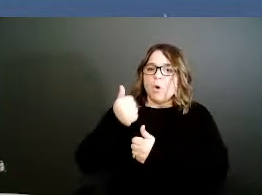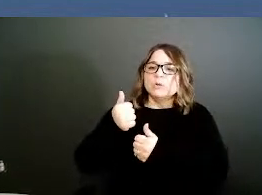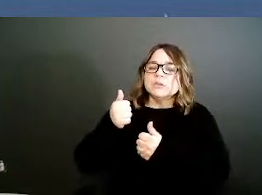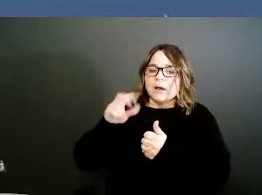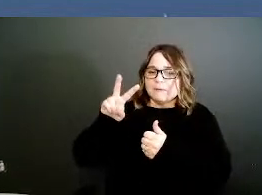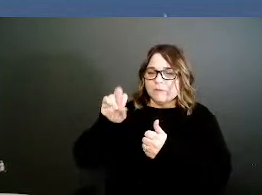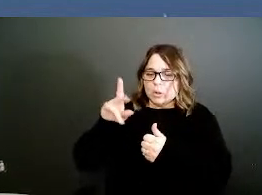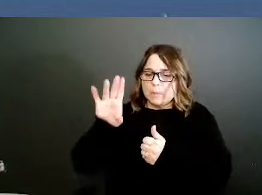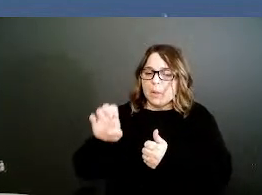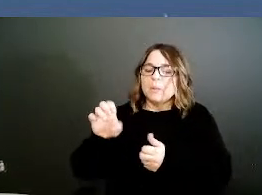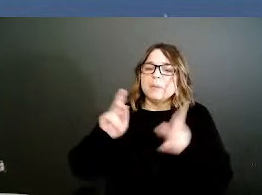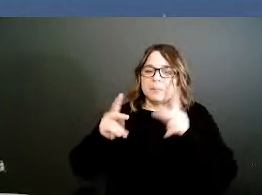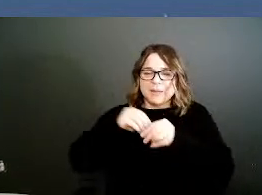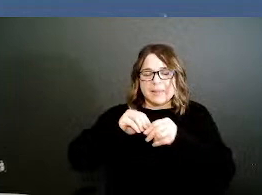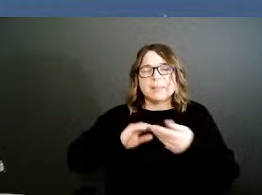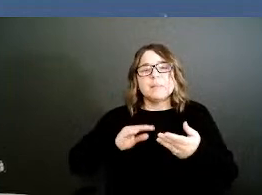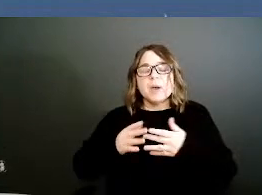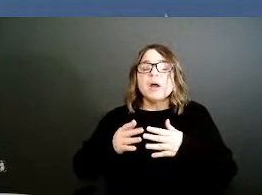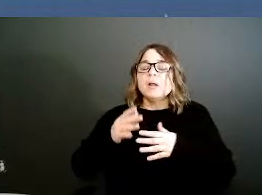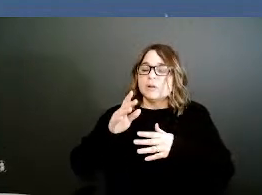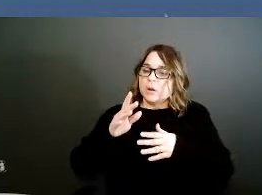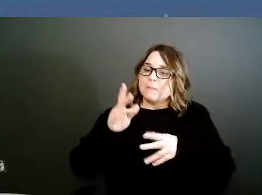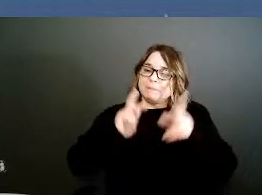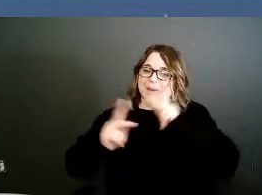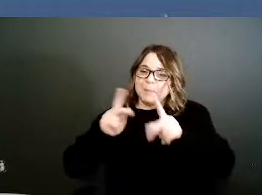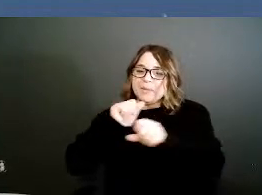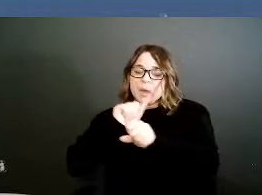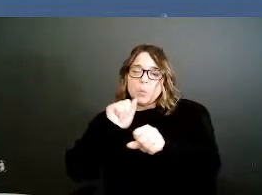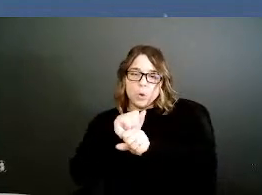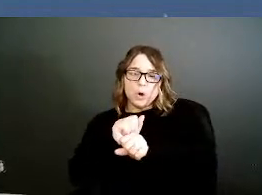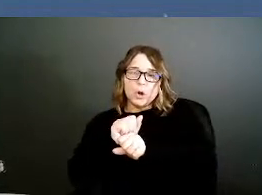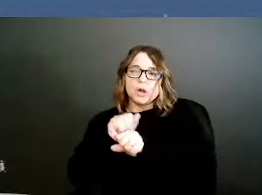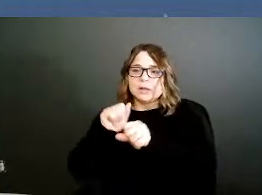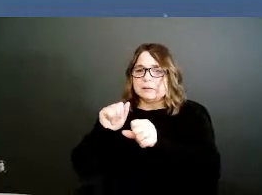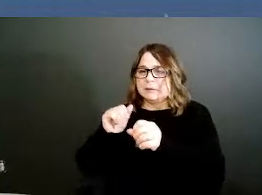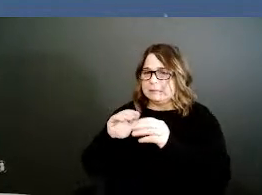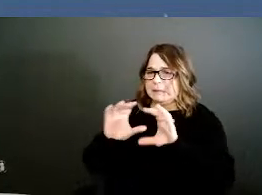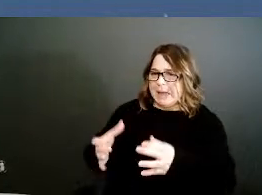SAFETY, WHERE A BASELINE OF SUPPORT IS ALLOCATED TOWARDS PREVENTION AND RESTORATIVE JUSTICE, AS WELL AS MAKING MASS